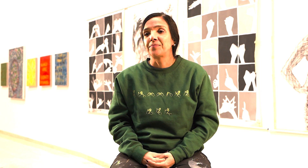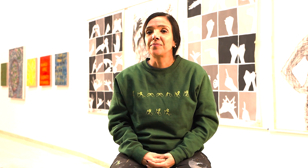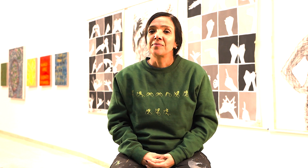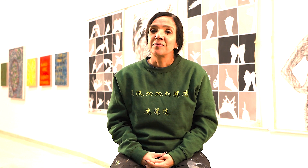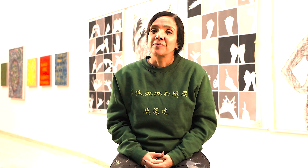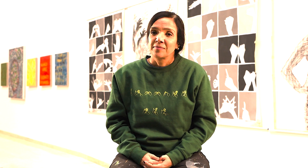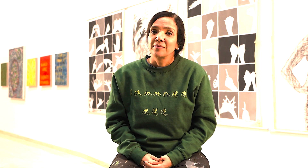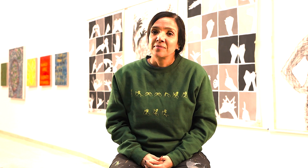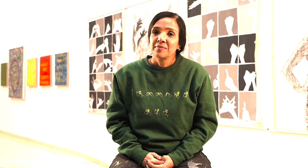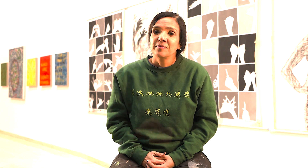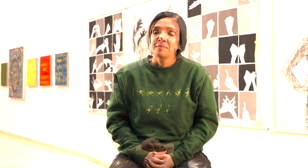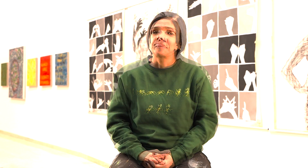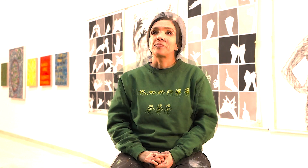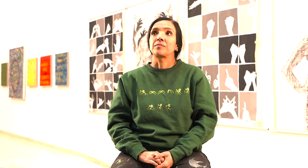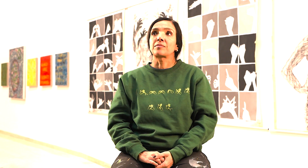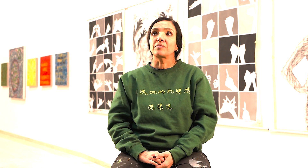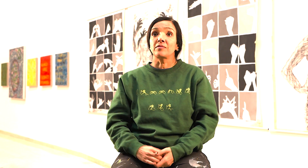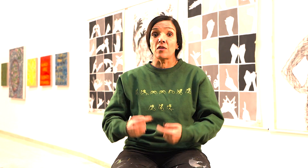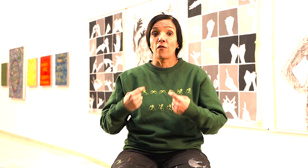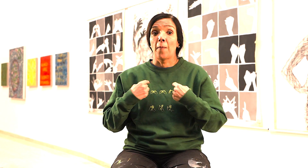I identify as working with.